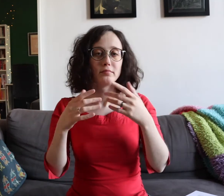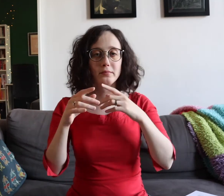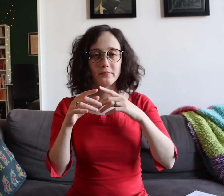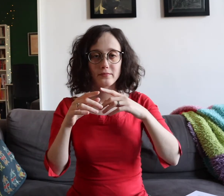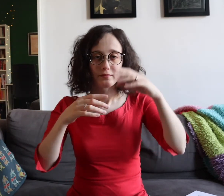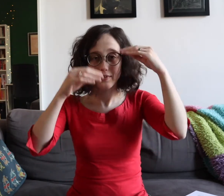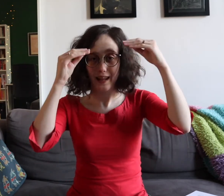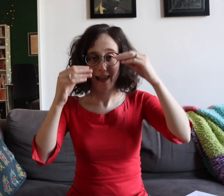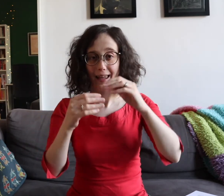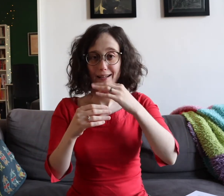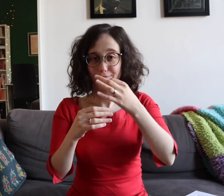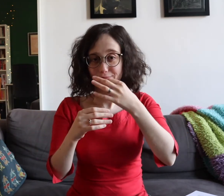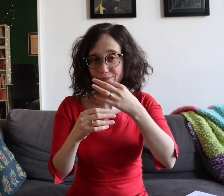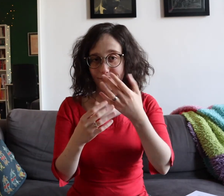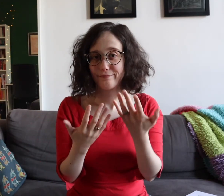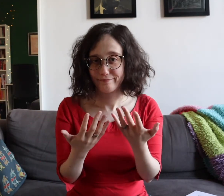learn how to speak.